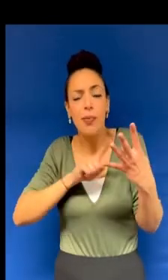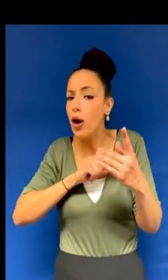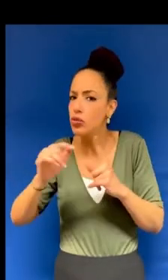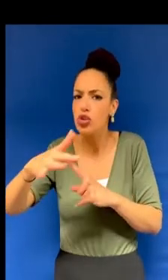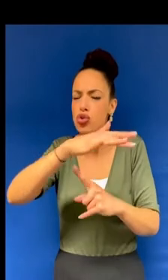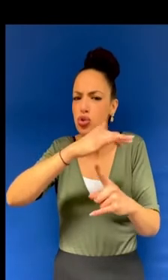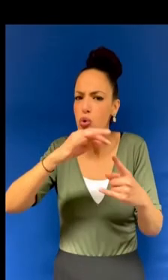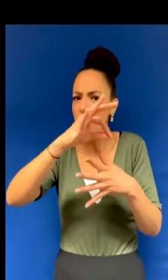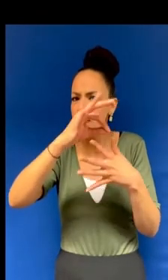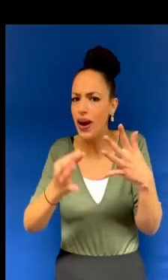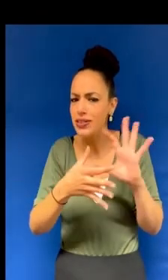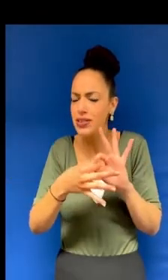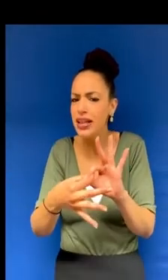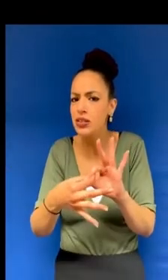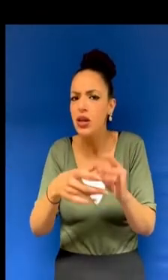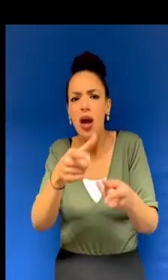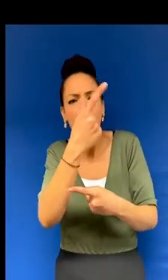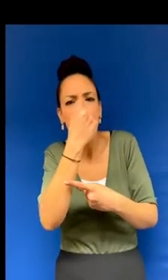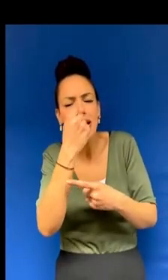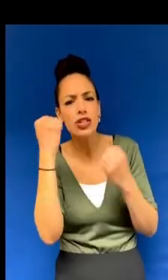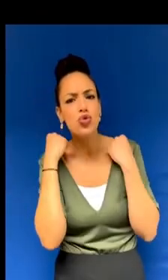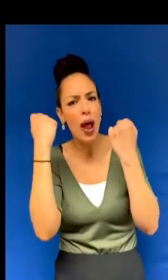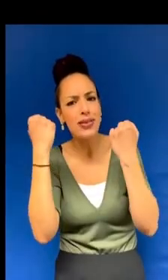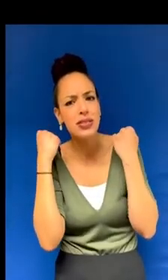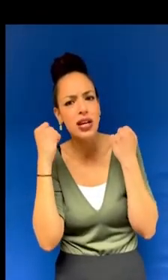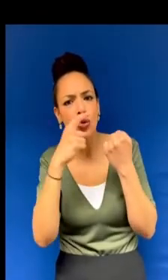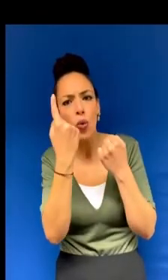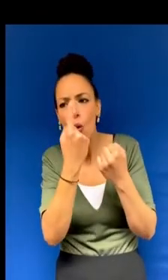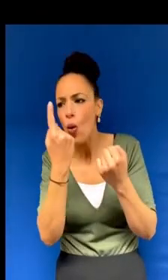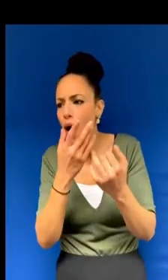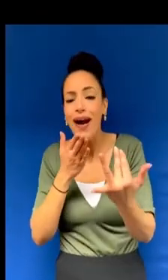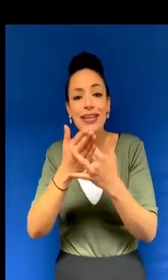rates of diabetes, or more likely maybe to be overweight, and there are definitely conversations